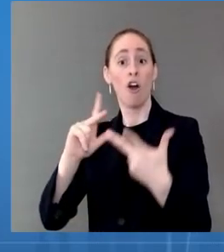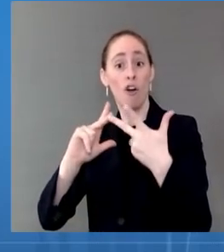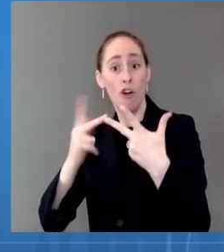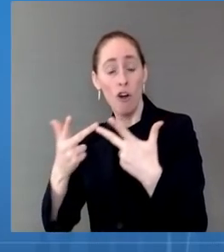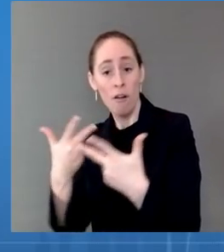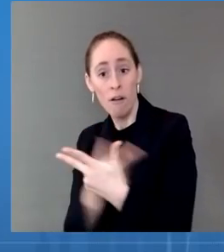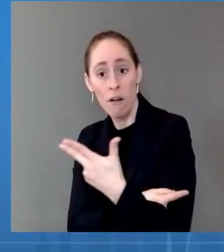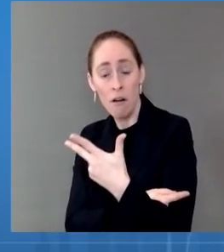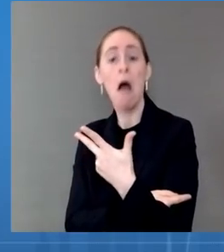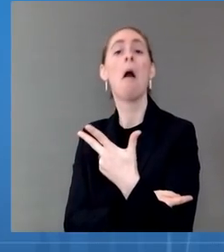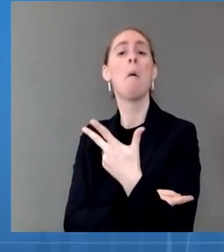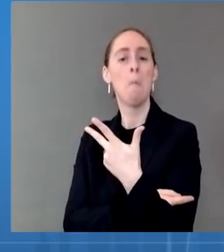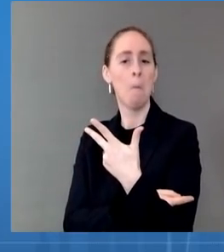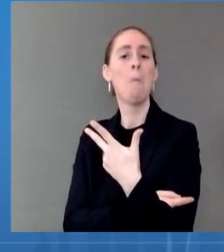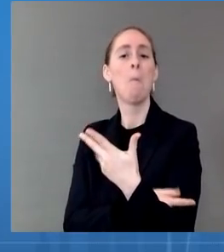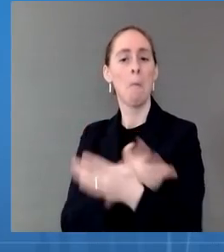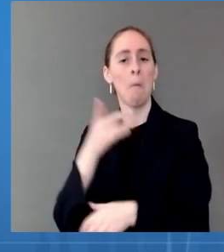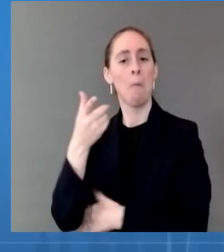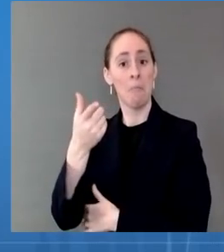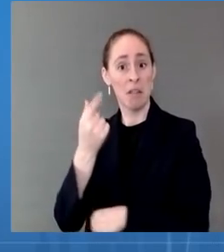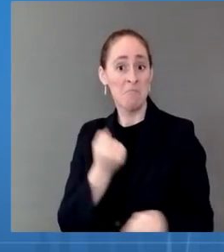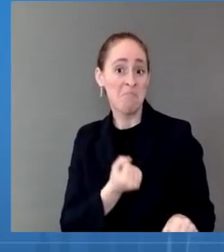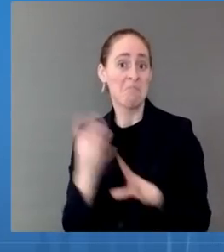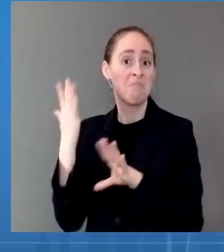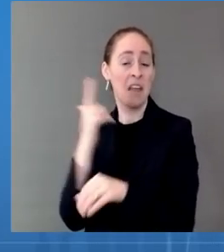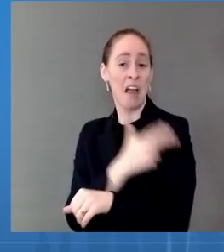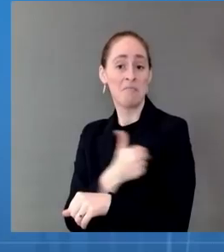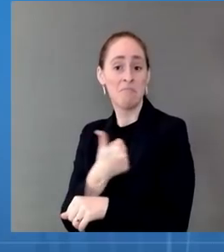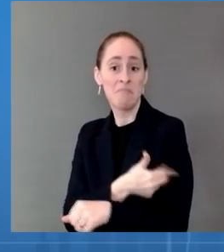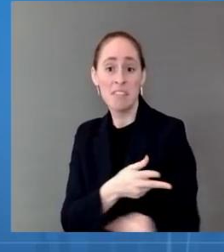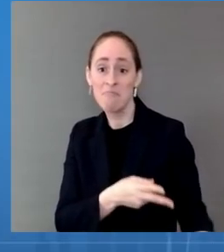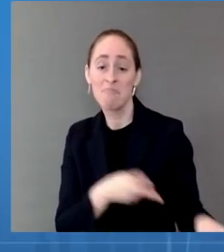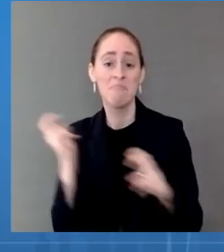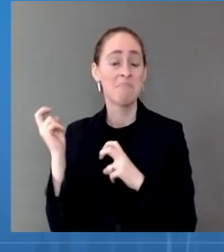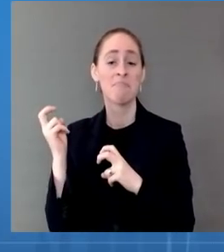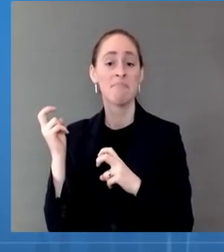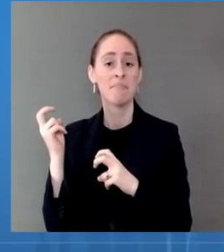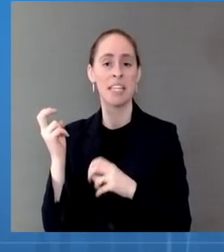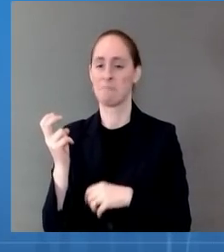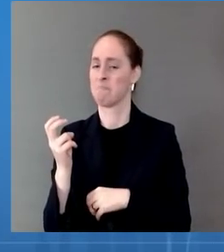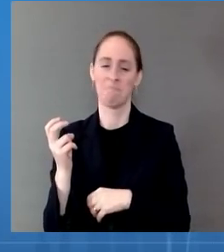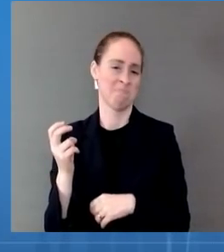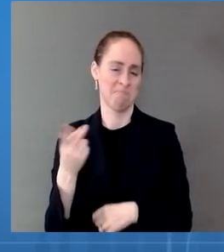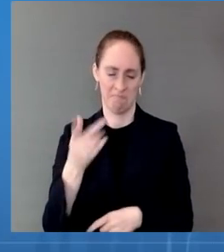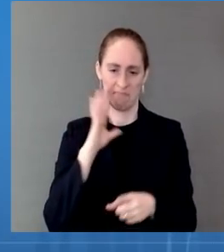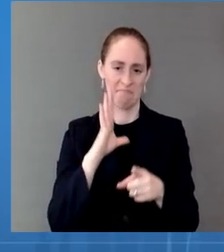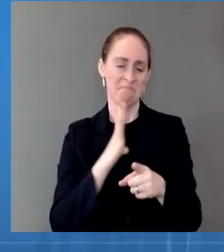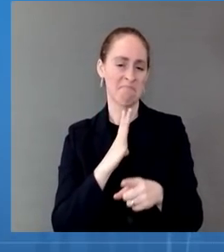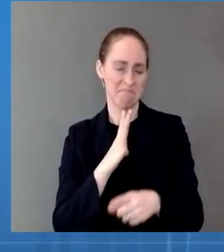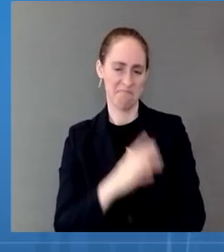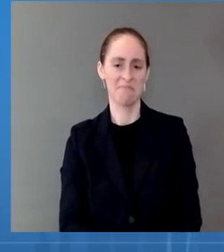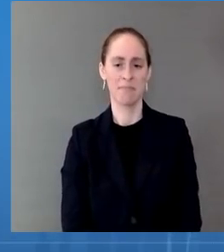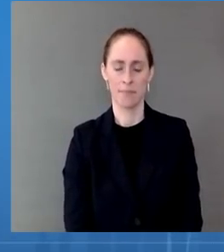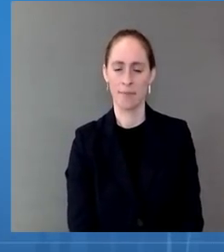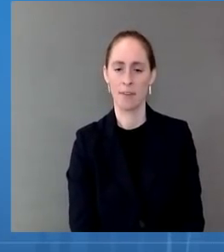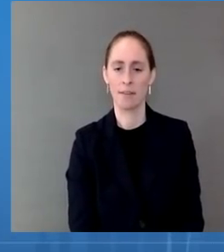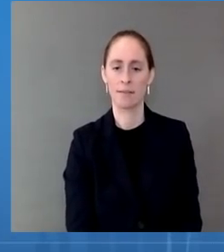New data were published this week that demonstrate the power of booster doses. Two studies from Israel were published